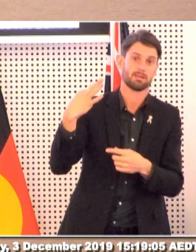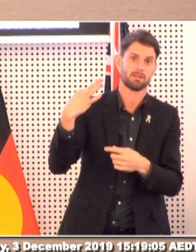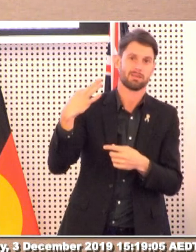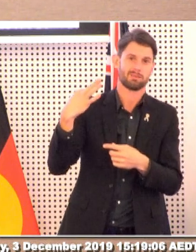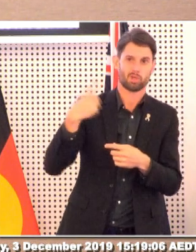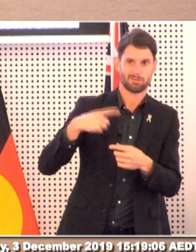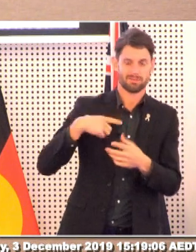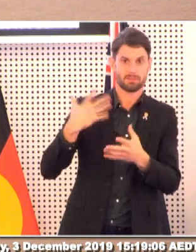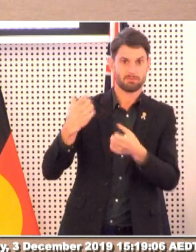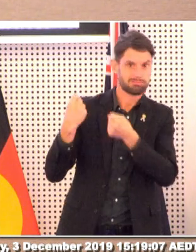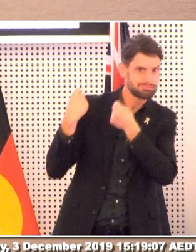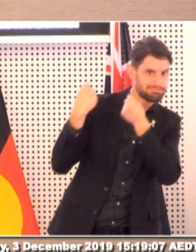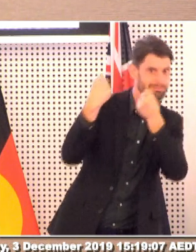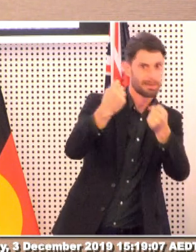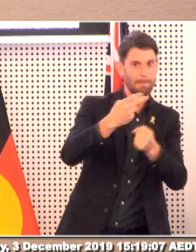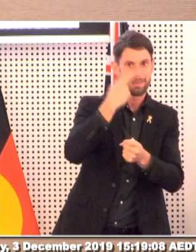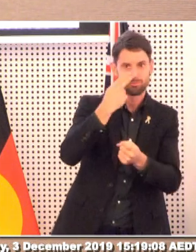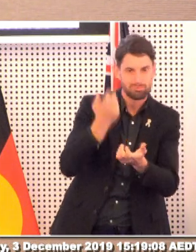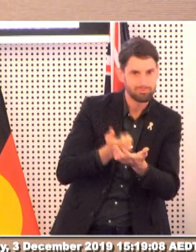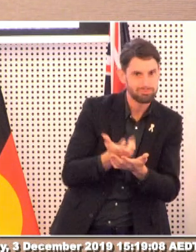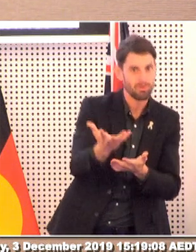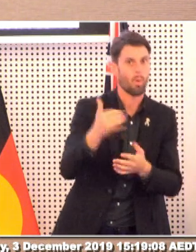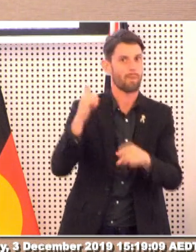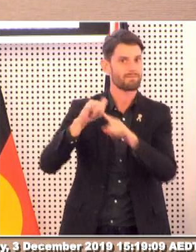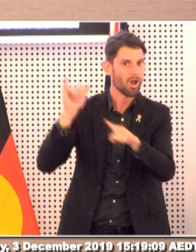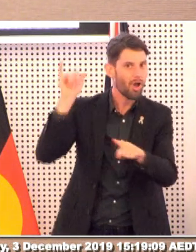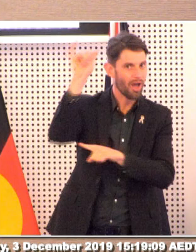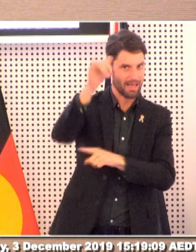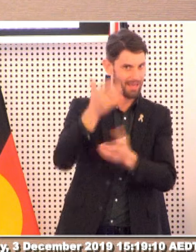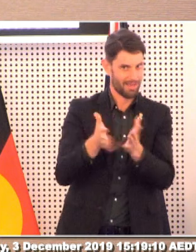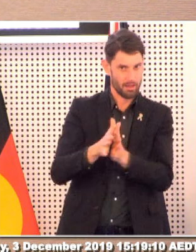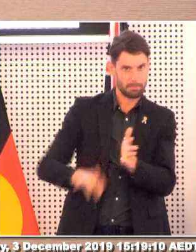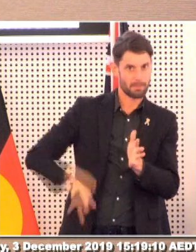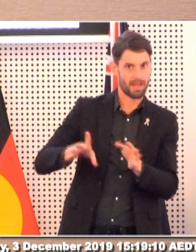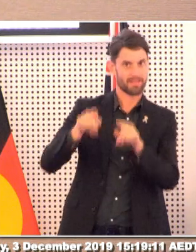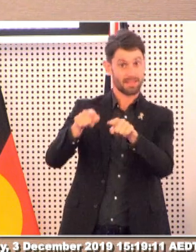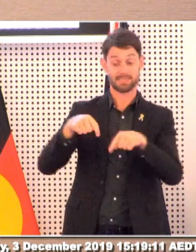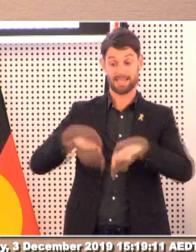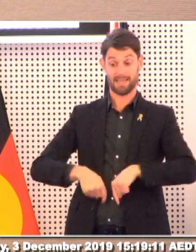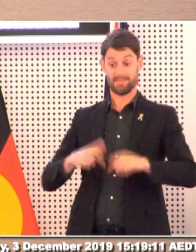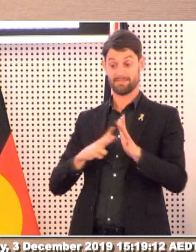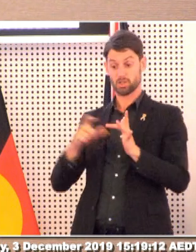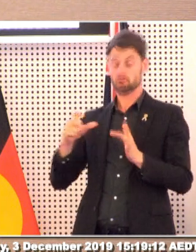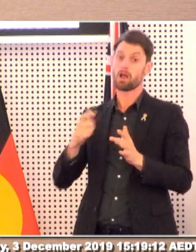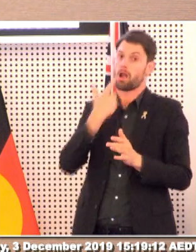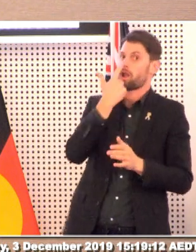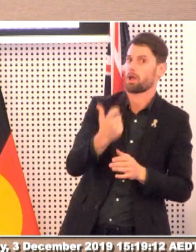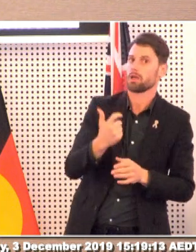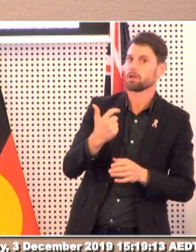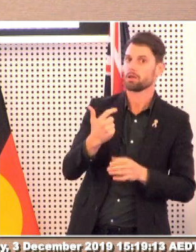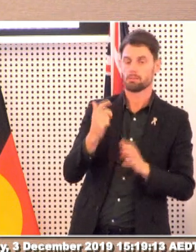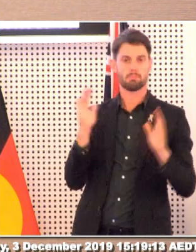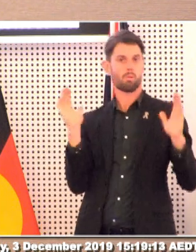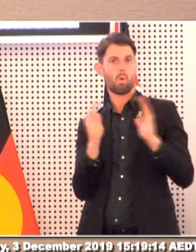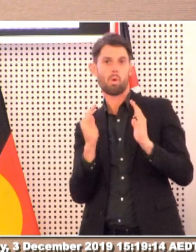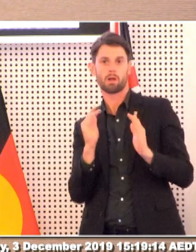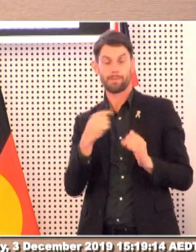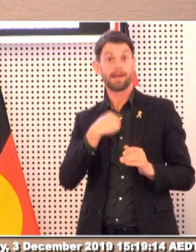But there are always tensions between our ability to do the work we – how we support